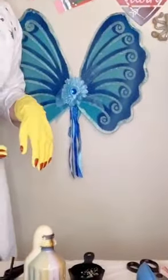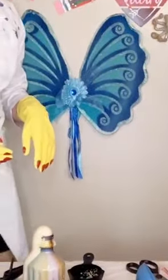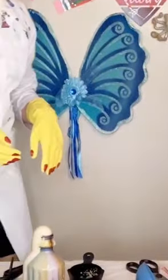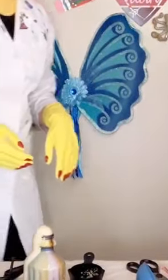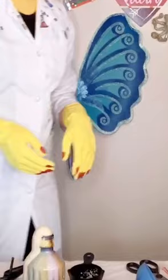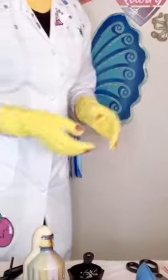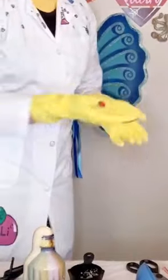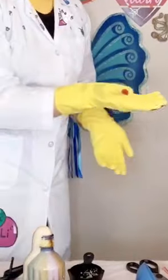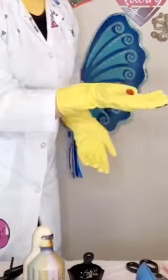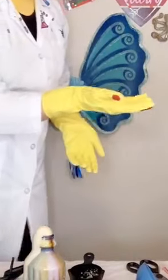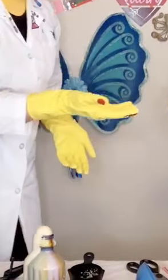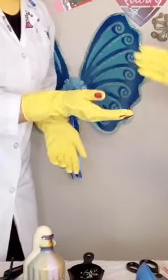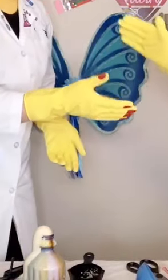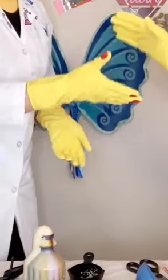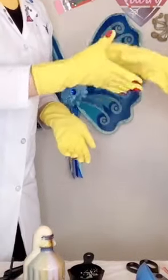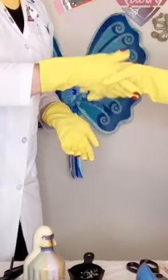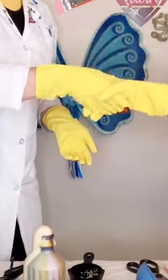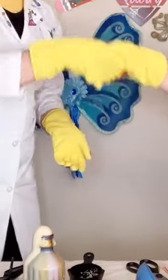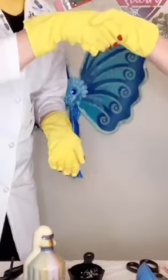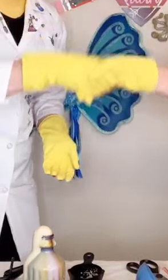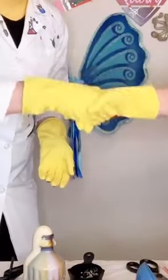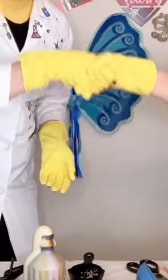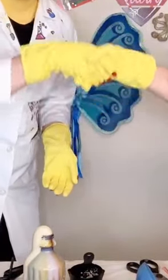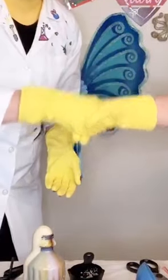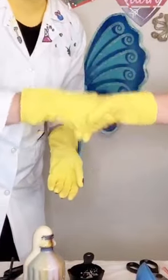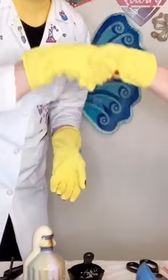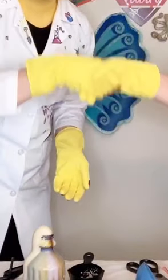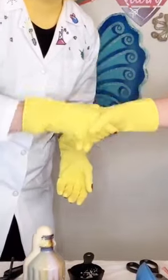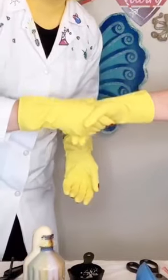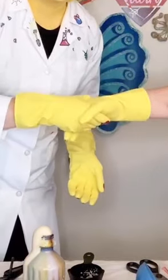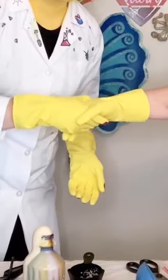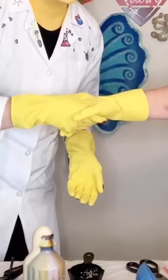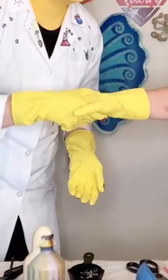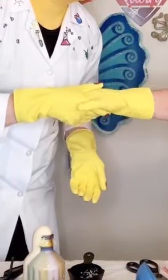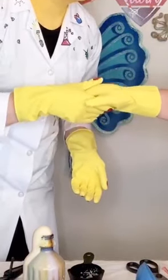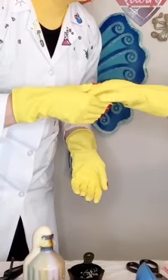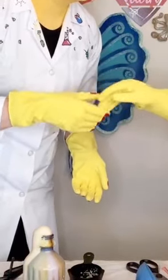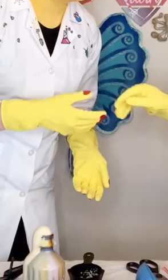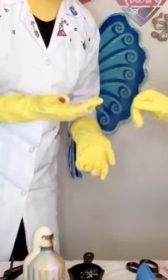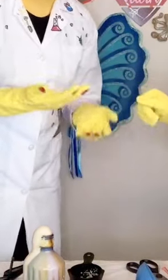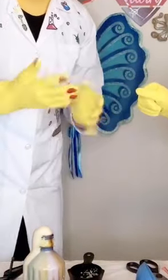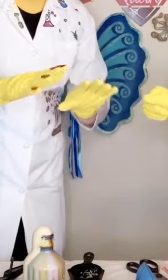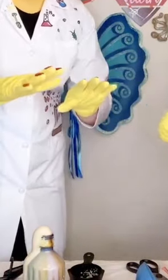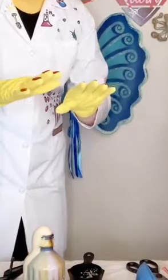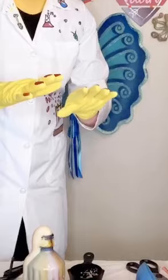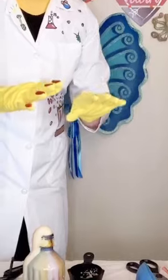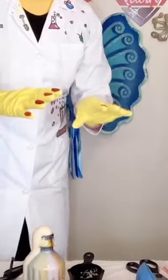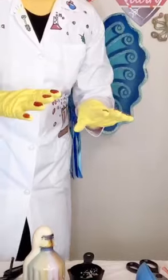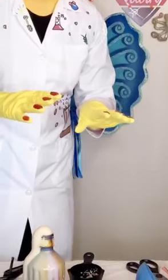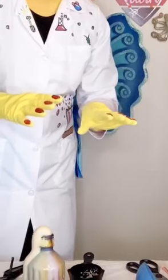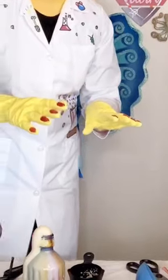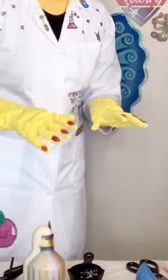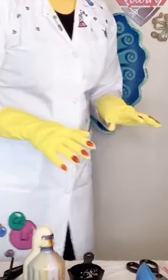Science experiments! Thank you, Miss Barb. CALI: We're gonna shake hands because we have proper hand equipment on. BARB: Yes. CALI: It's wonderful. It's a wonderful time.